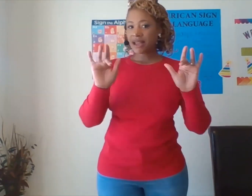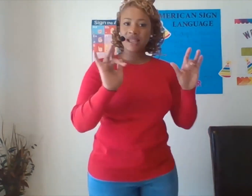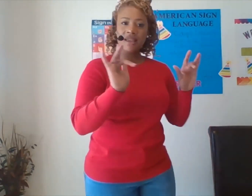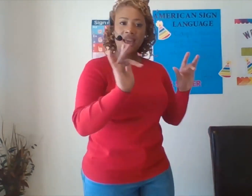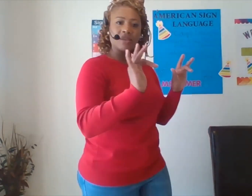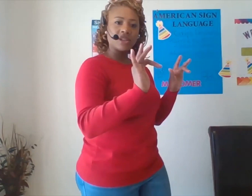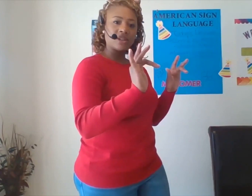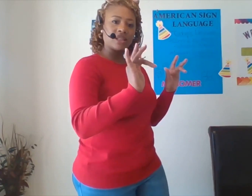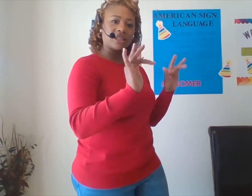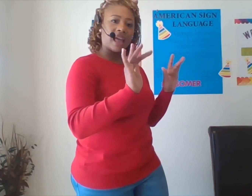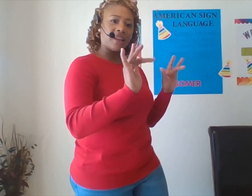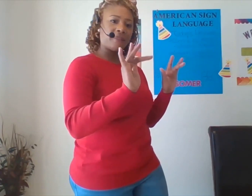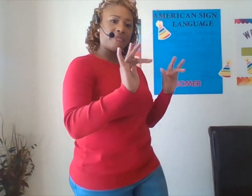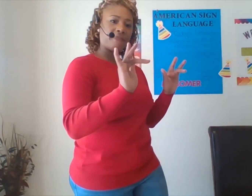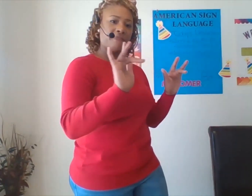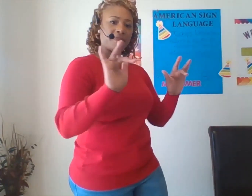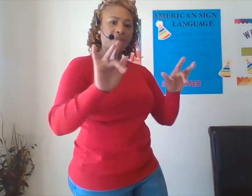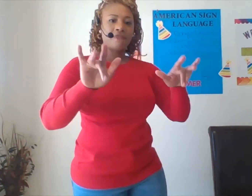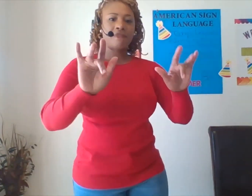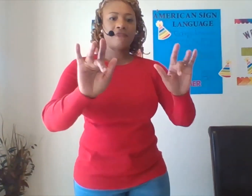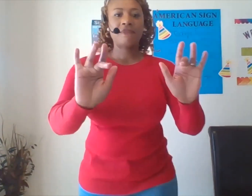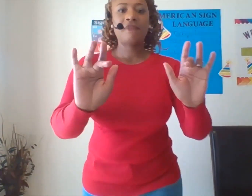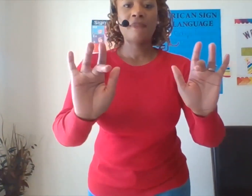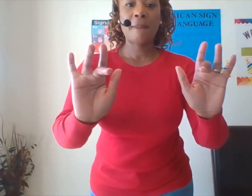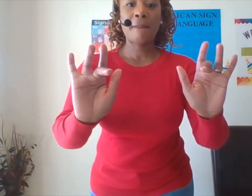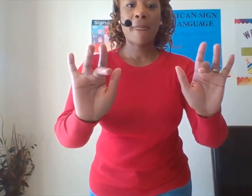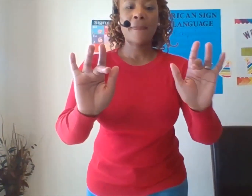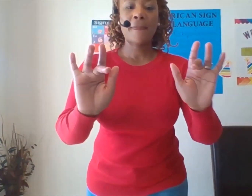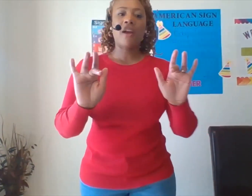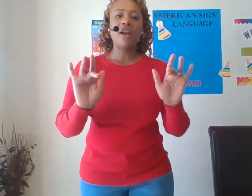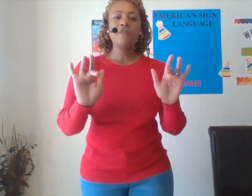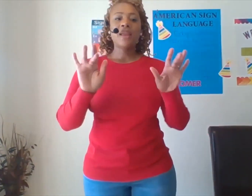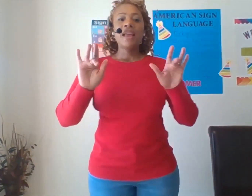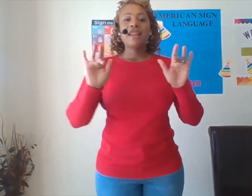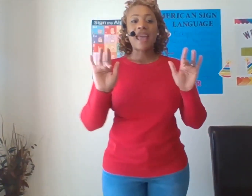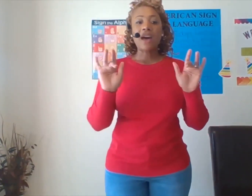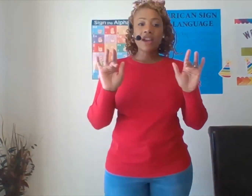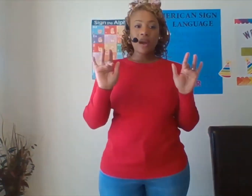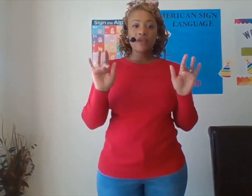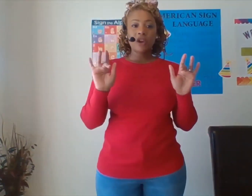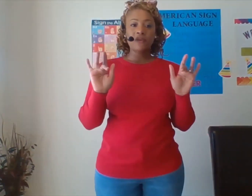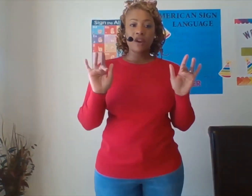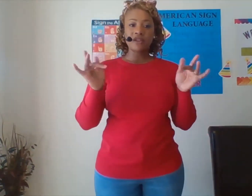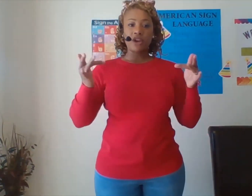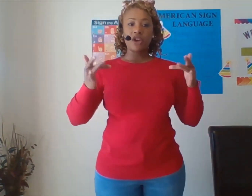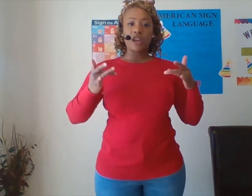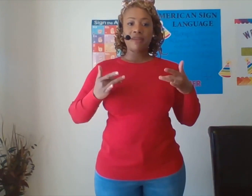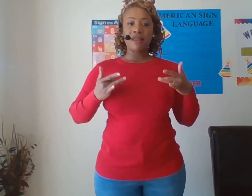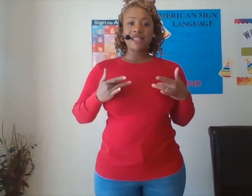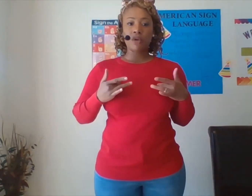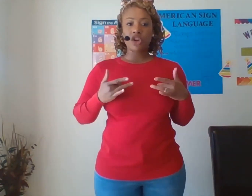see that let's turn to the side all right now that you have those fingers out you're gonna place them on